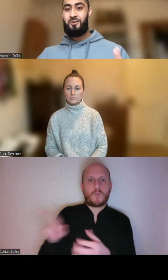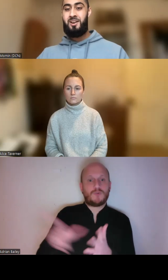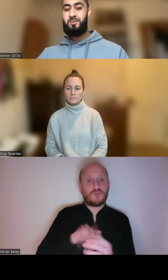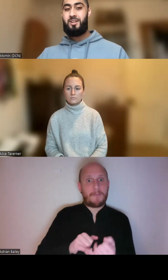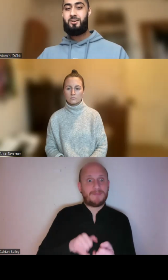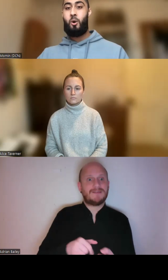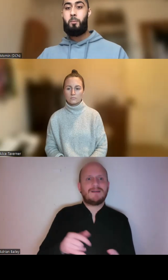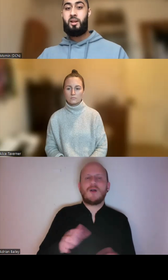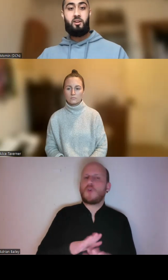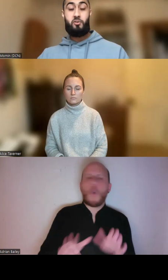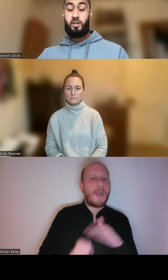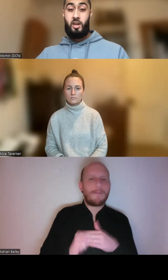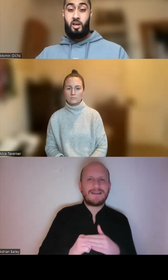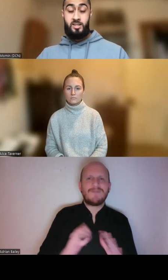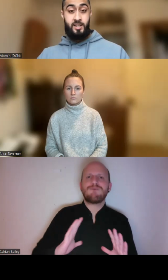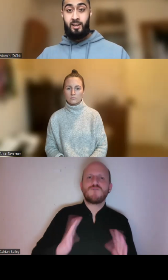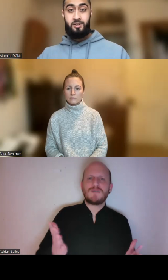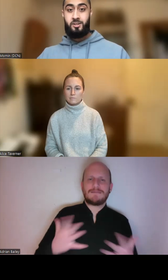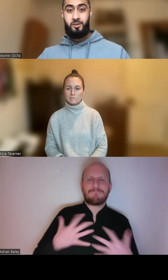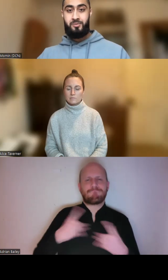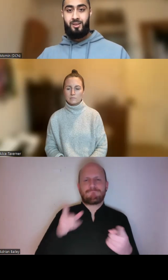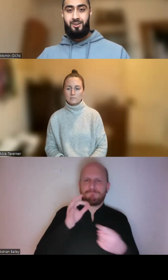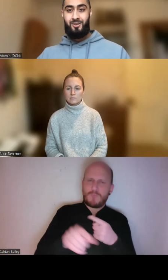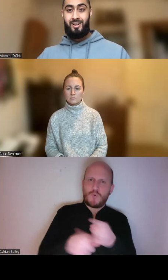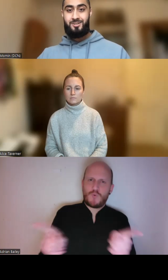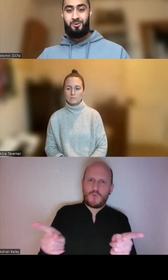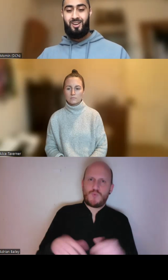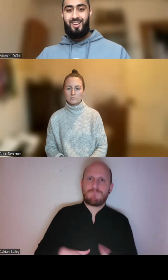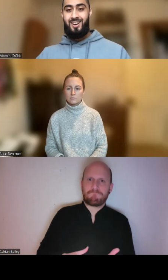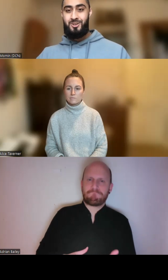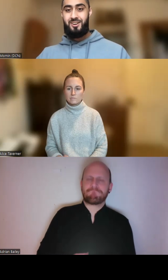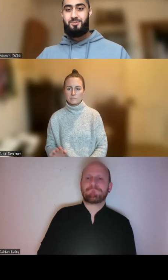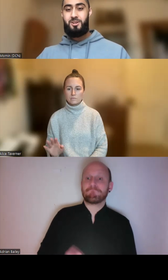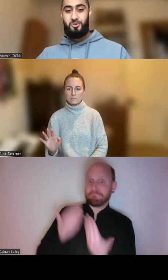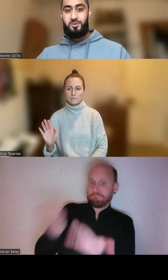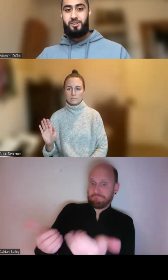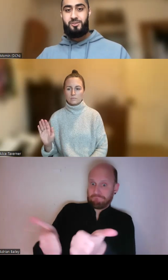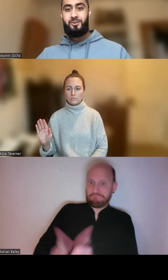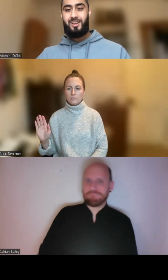it's unlimited, completely free, and tailored to you. I know it sounds a bit too good to be true